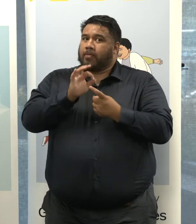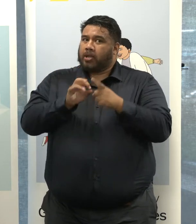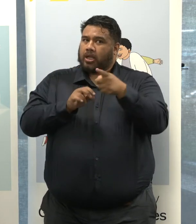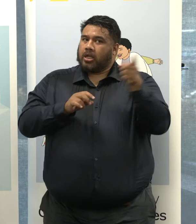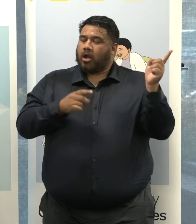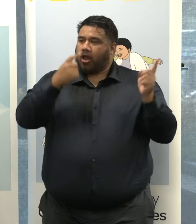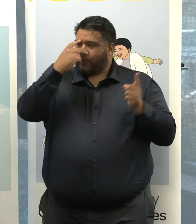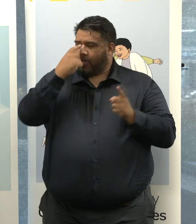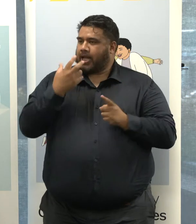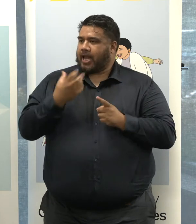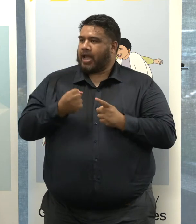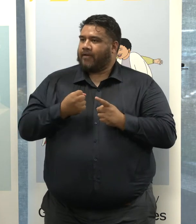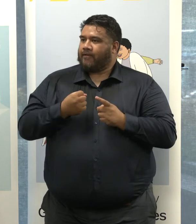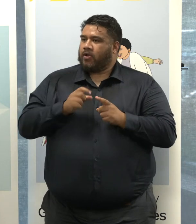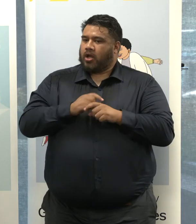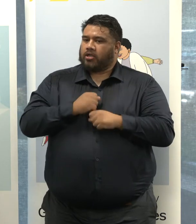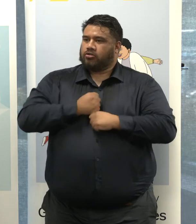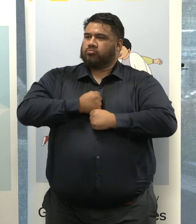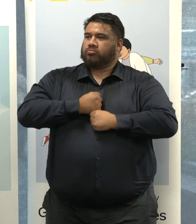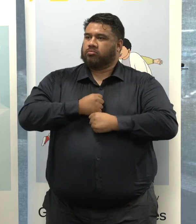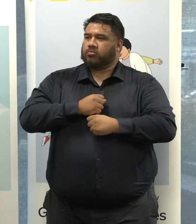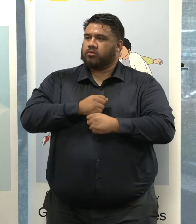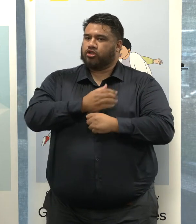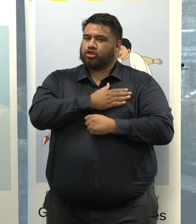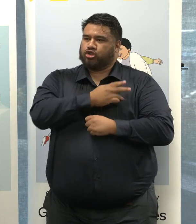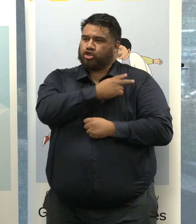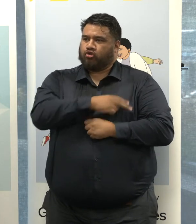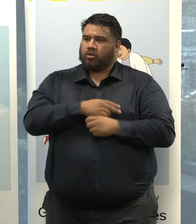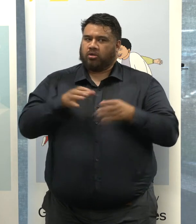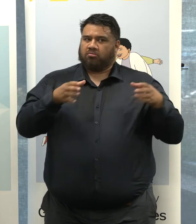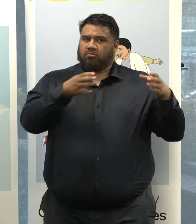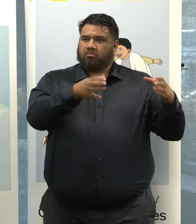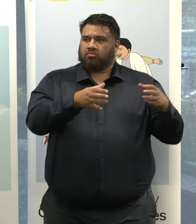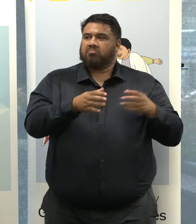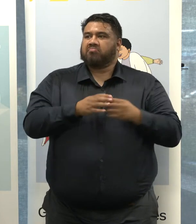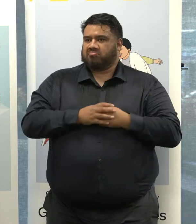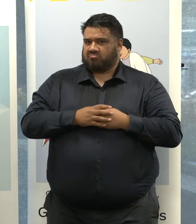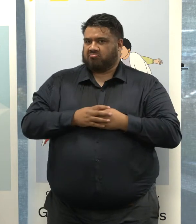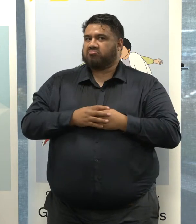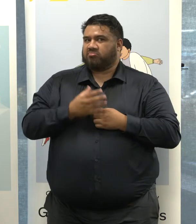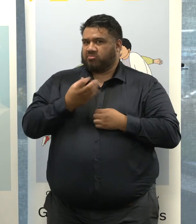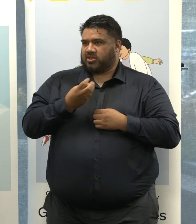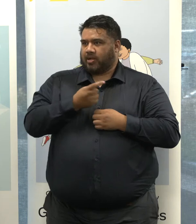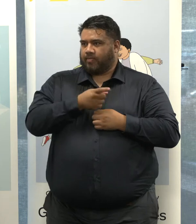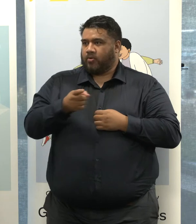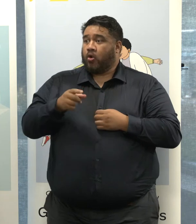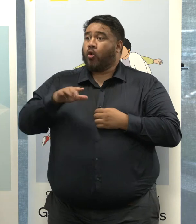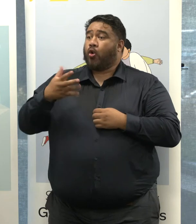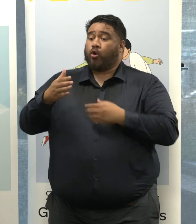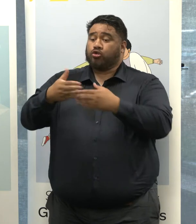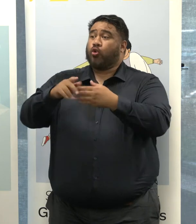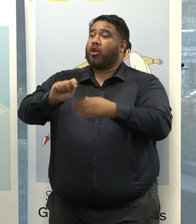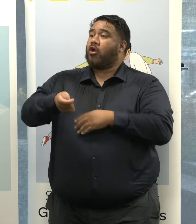security in place? Is there security? >> I think there are